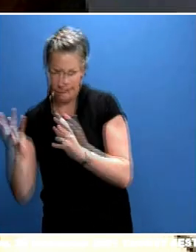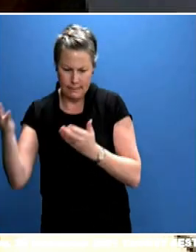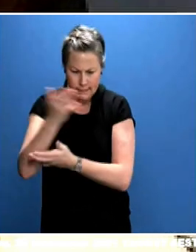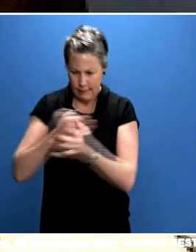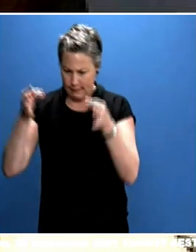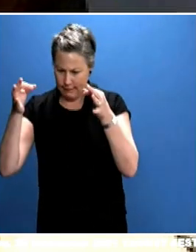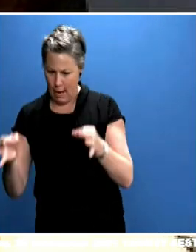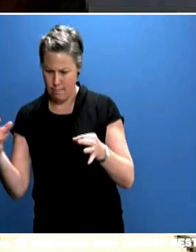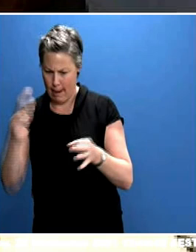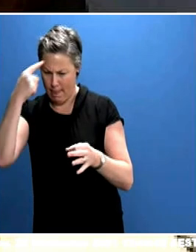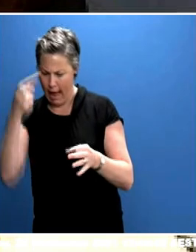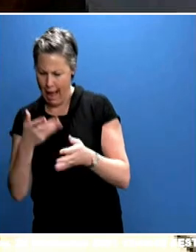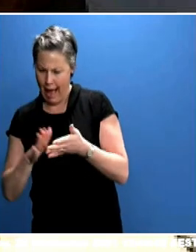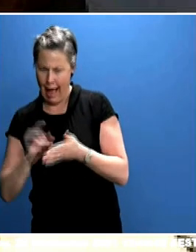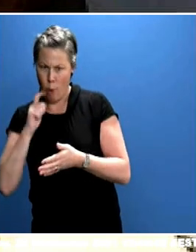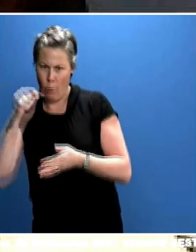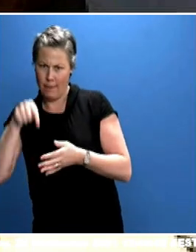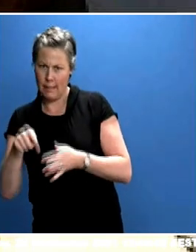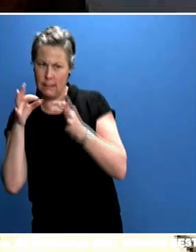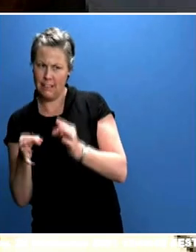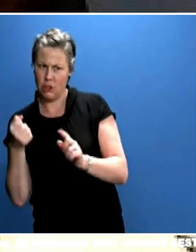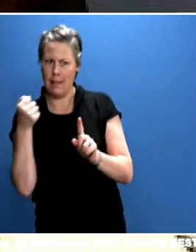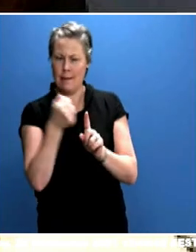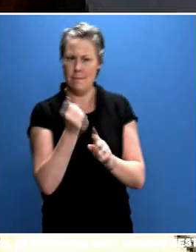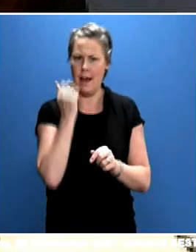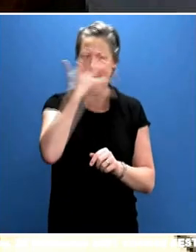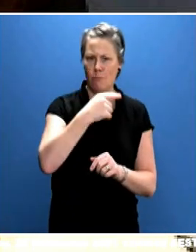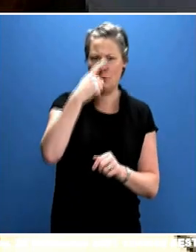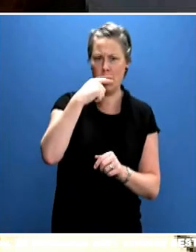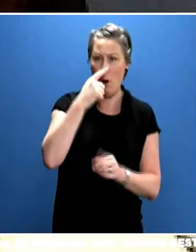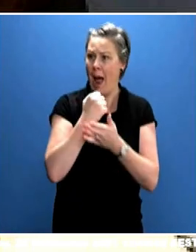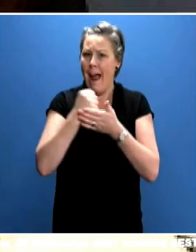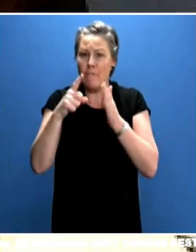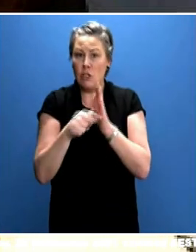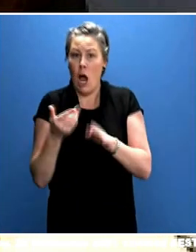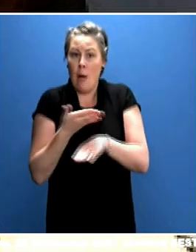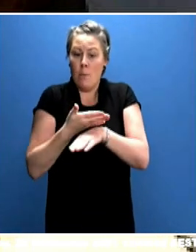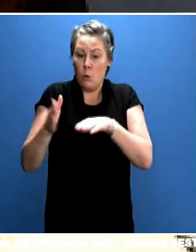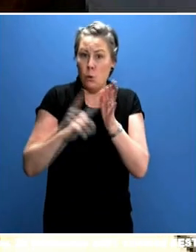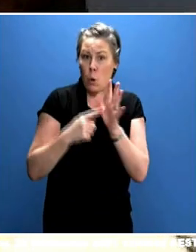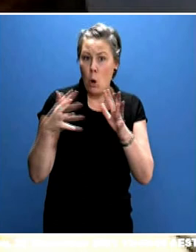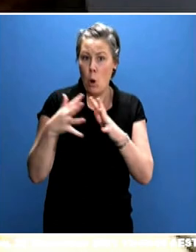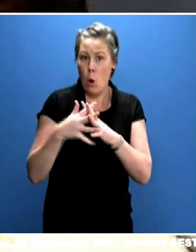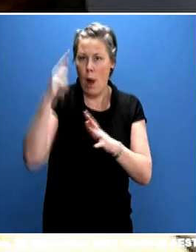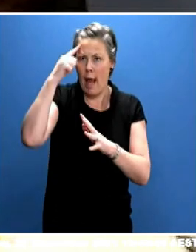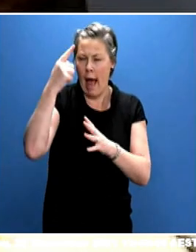Aboriginal people, and every single law and policy that's been introduced. How do we improve Aboriginal wellbeing?